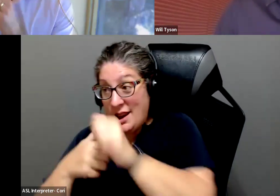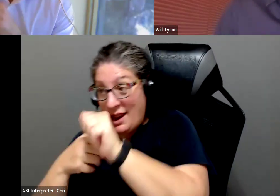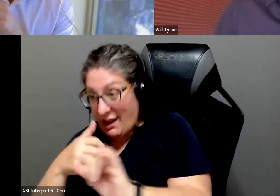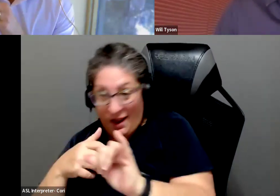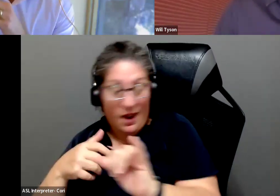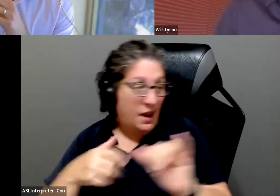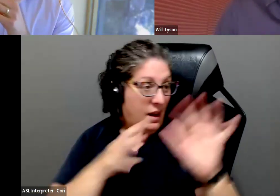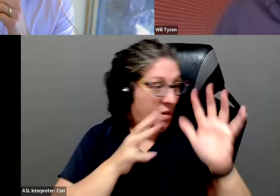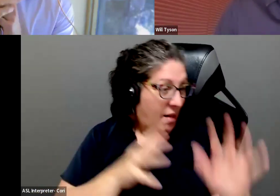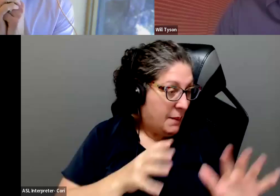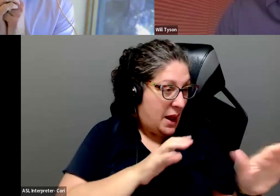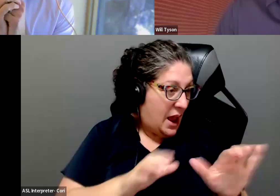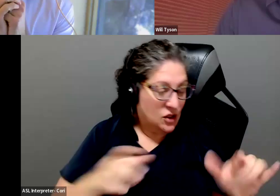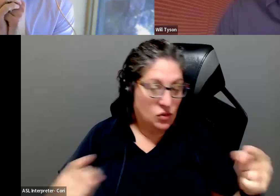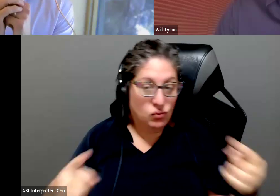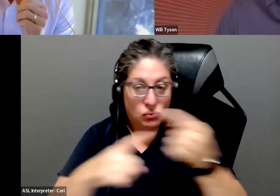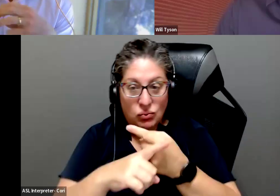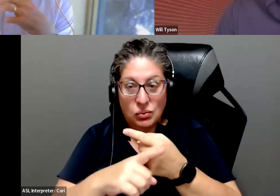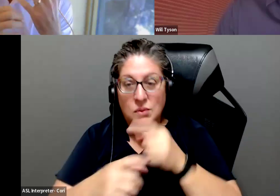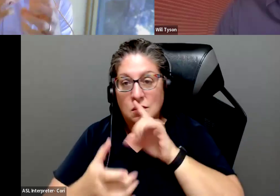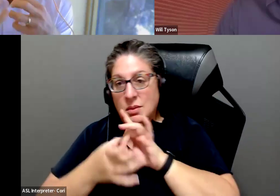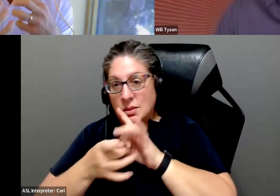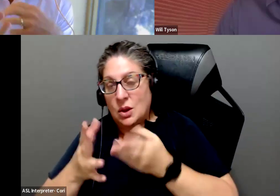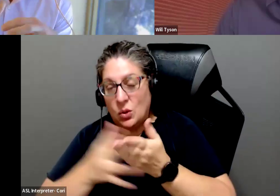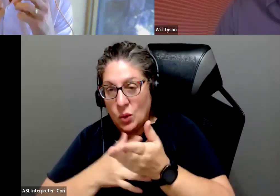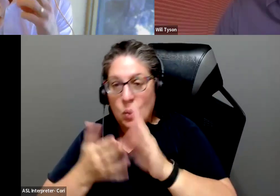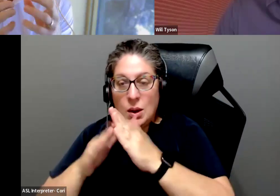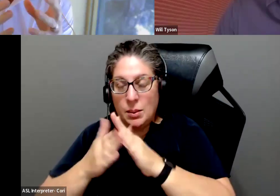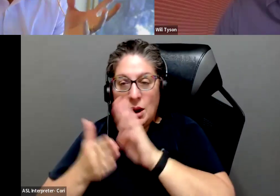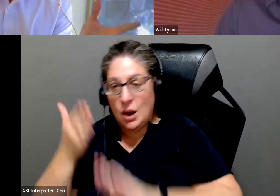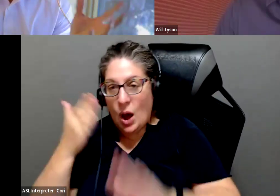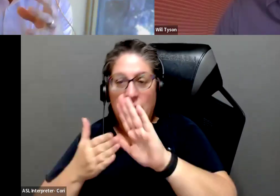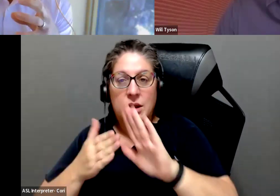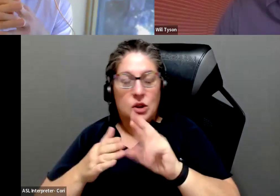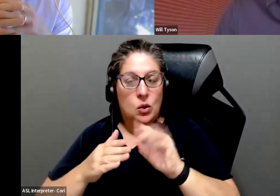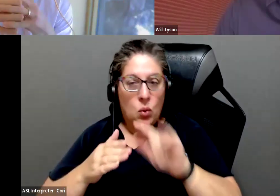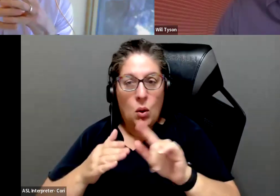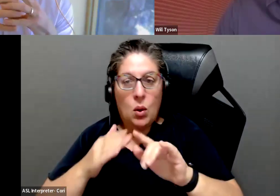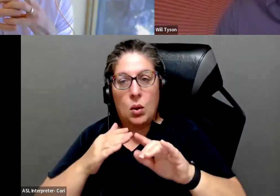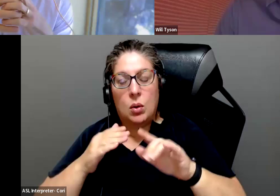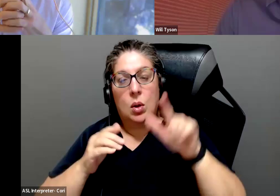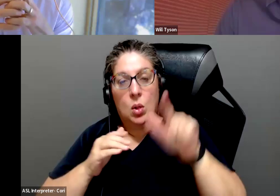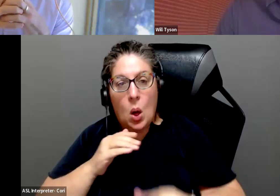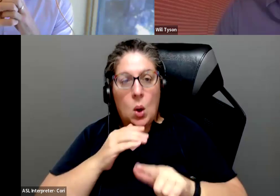and climate action accelerated to community colleges. And rural low income learners need to be kind of connected and